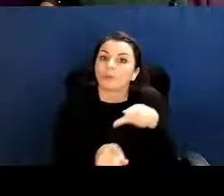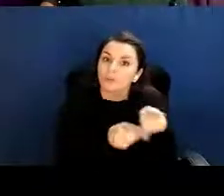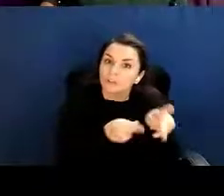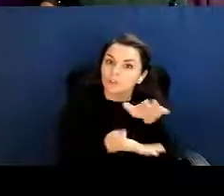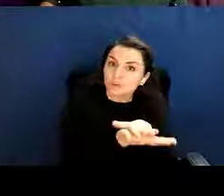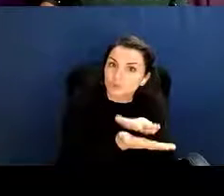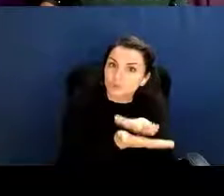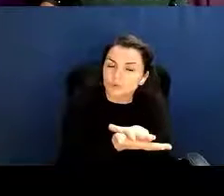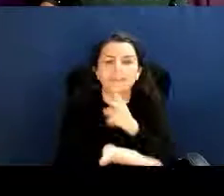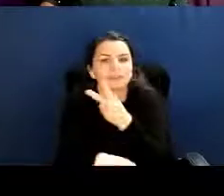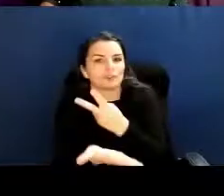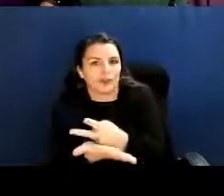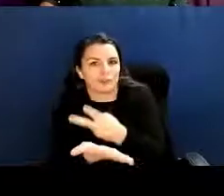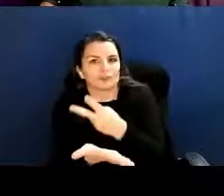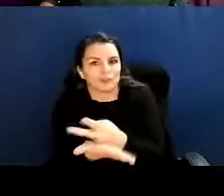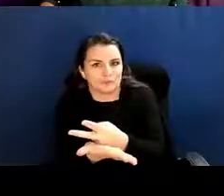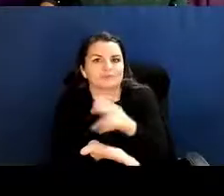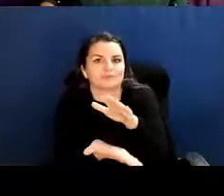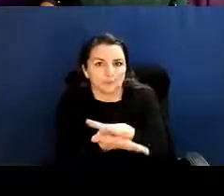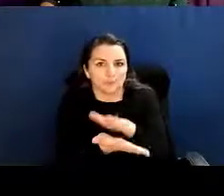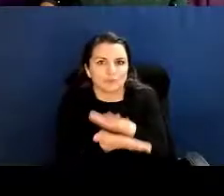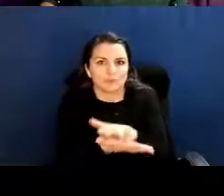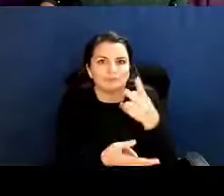So I appreciate you all attending this session today.